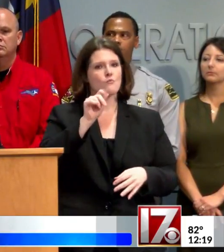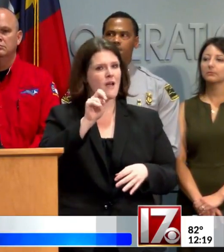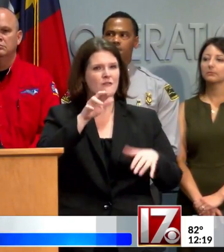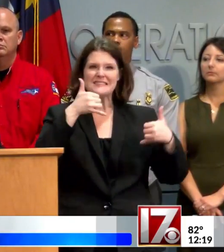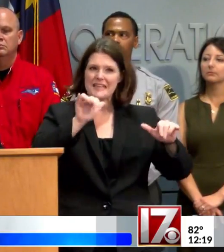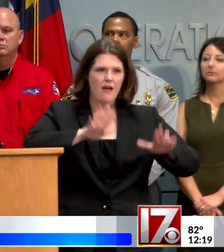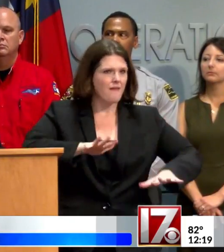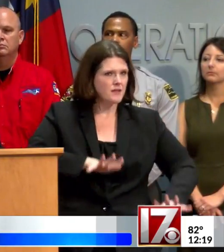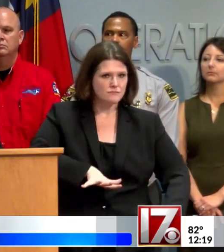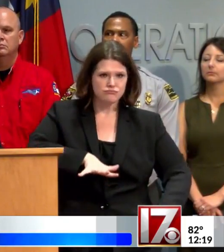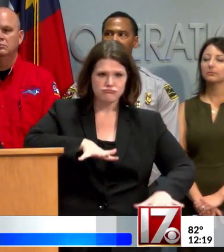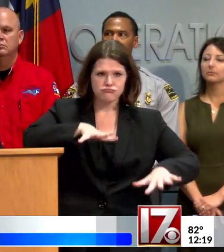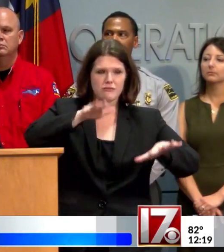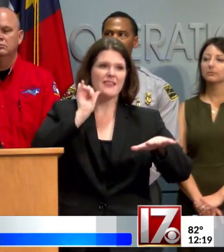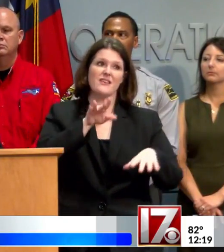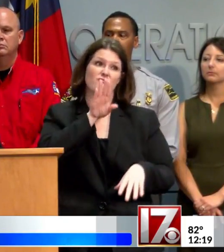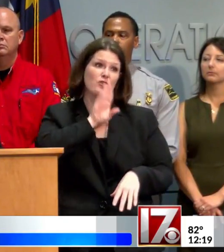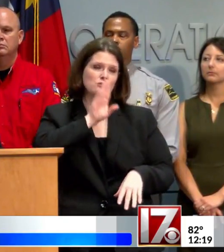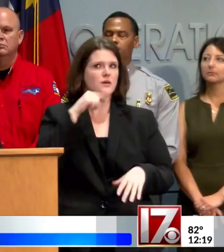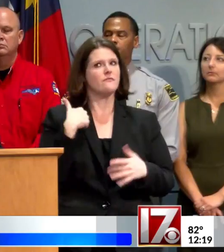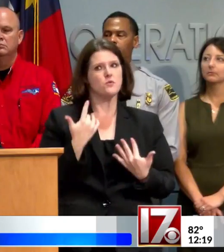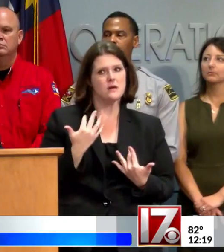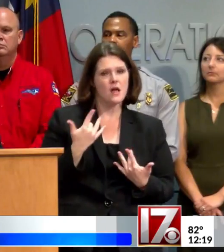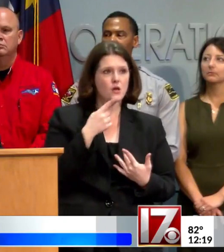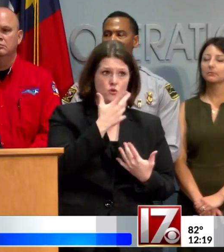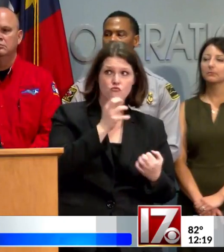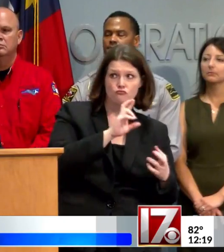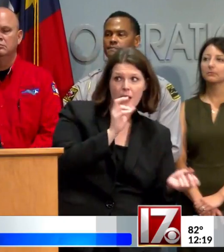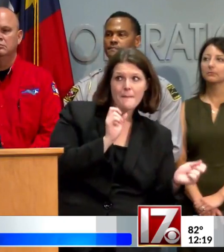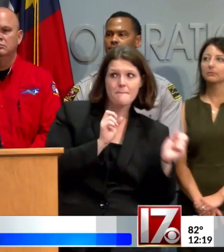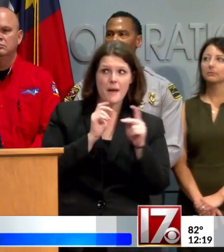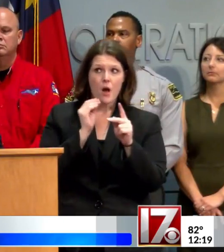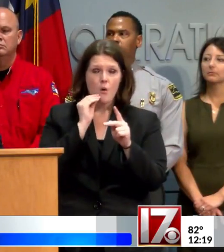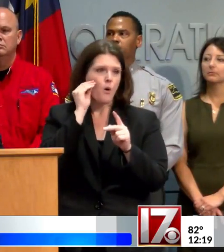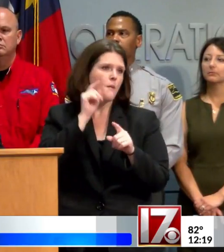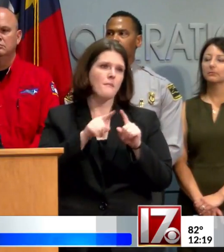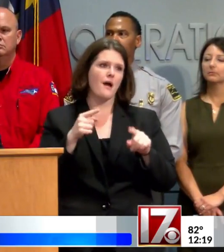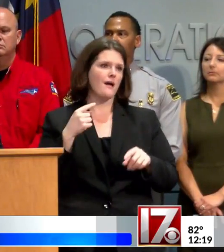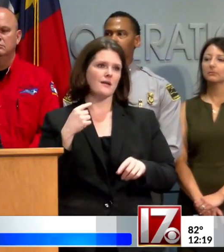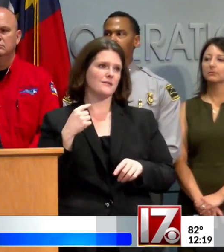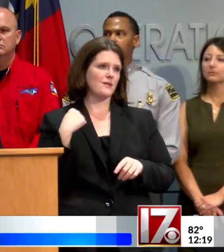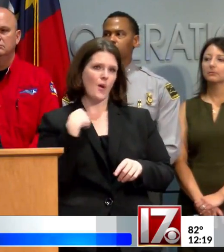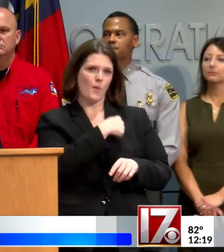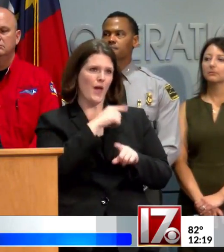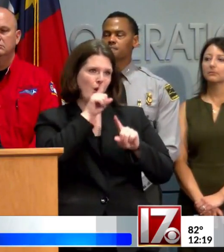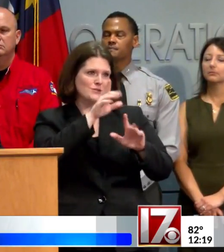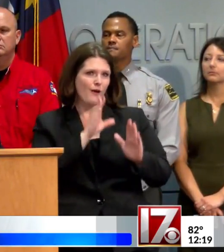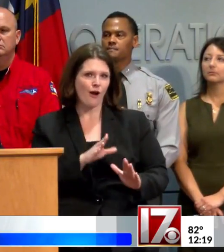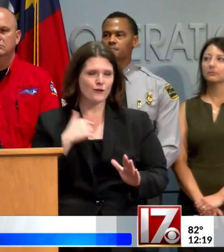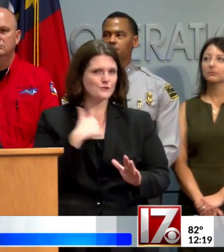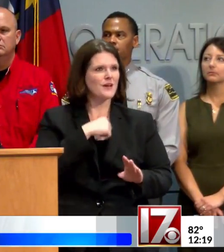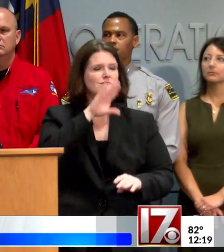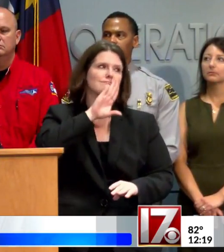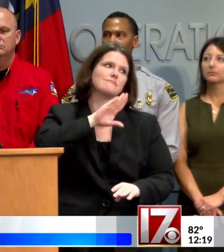FOR THE WATER TO RECEDE, AS THE GOVERNOR WAS PUSHING FORWARD AND MIKE SOME OF THESE RIVERS HAVE NOT RESTED YET WHICH IS